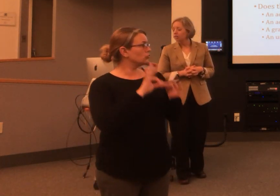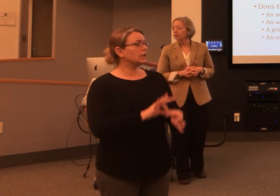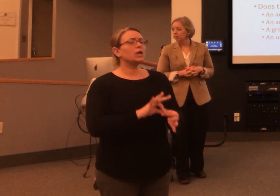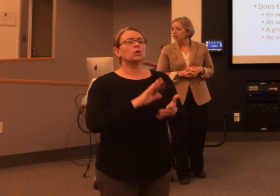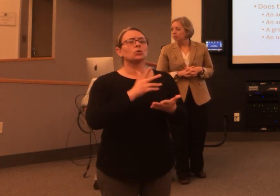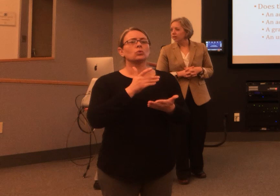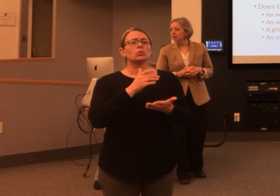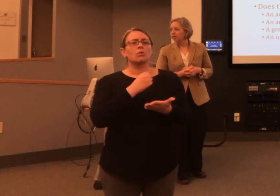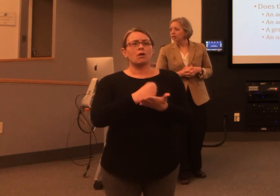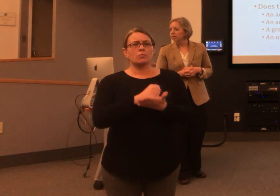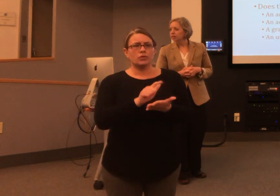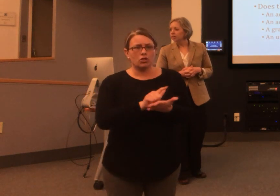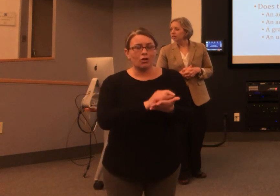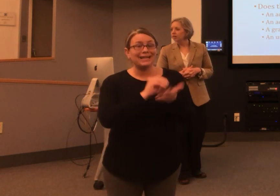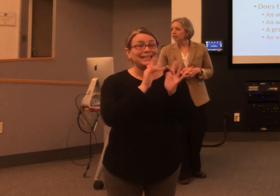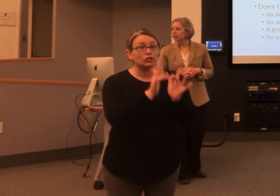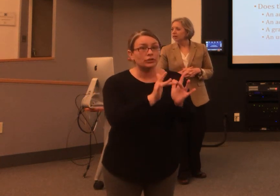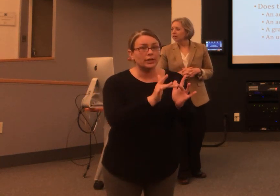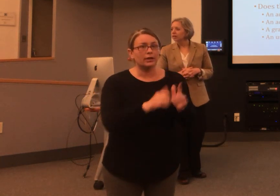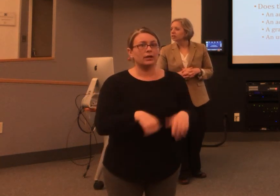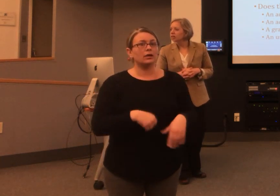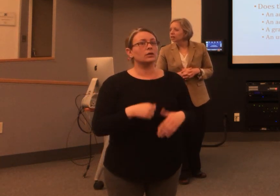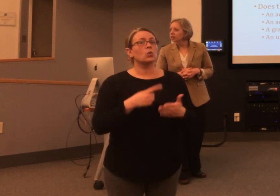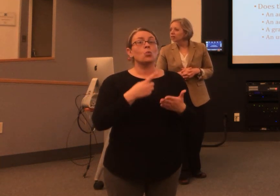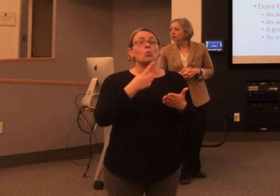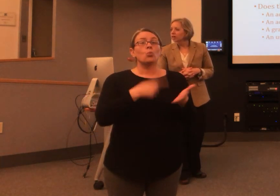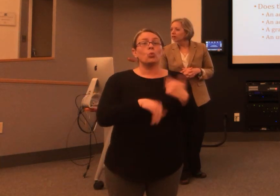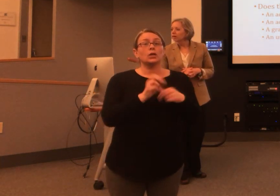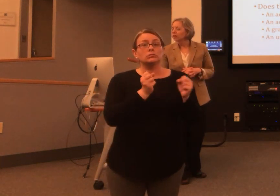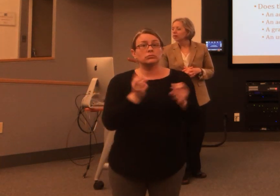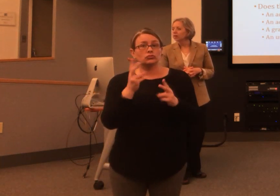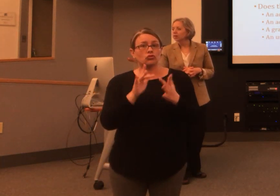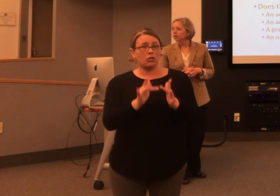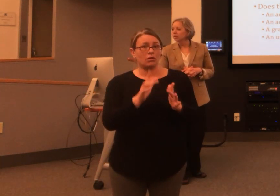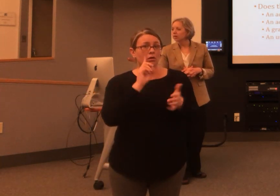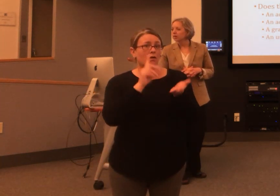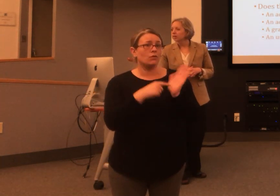We think about pics on the internet such as forum,